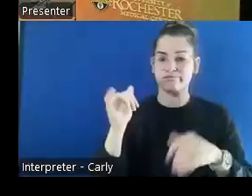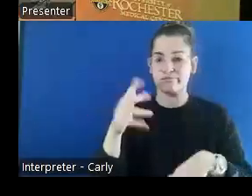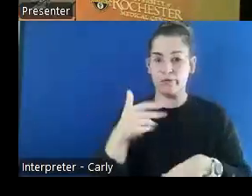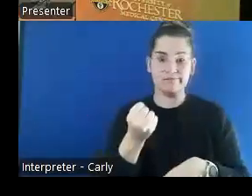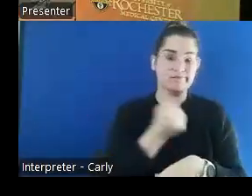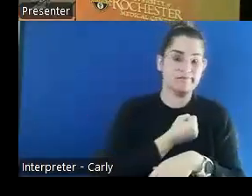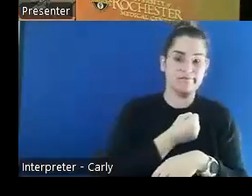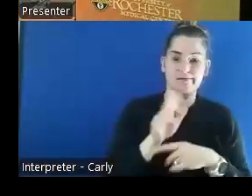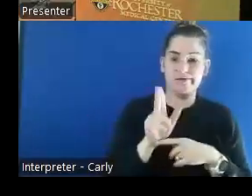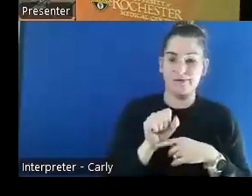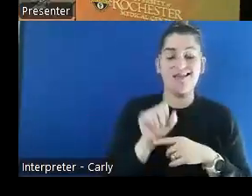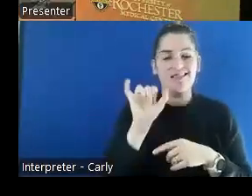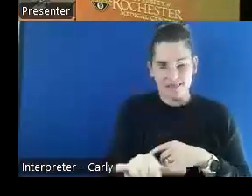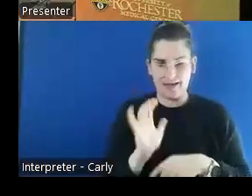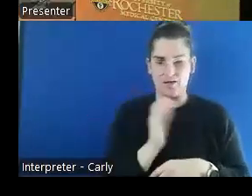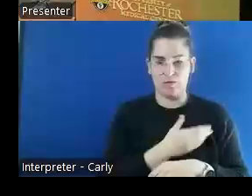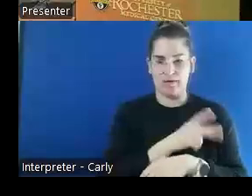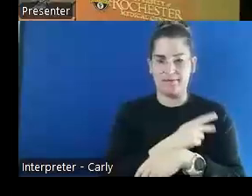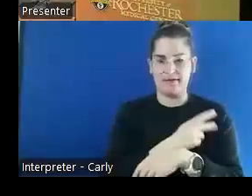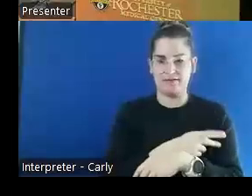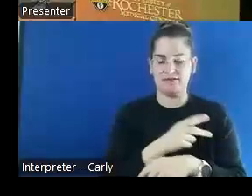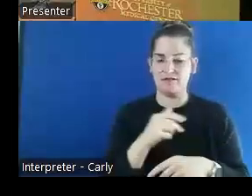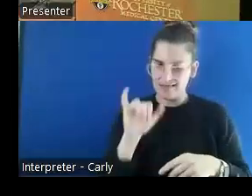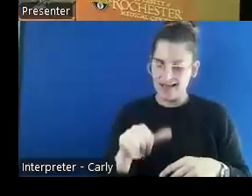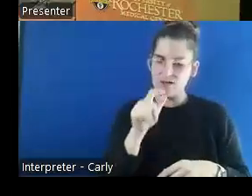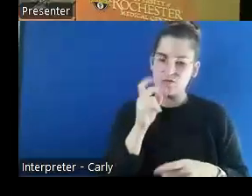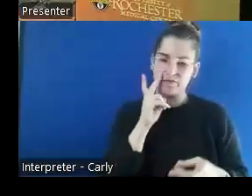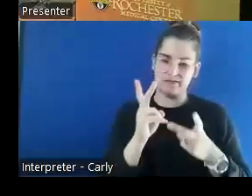our patients many of the people that you see on TV are people who have been victims of crime or